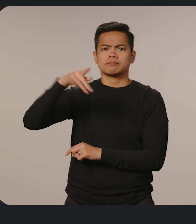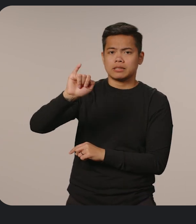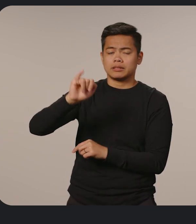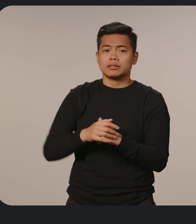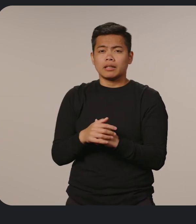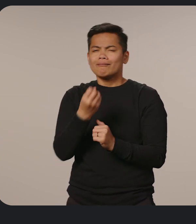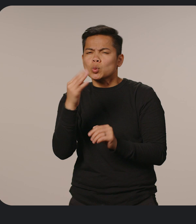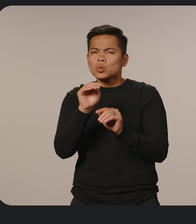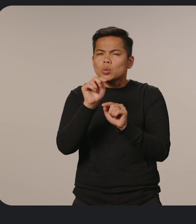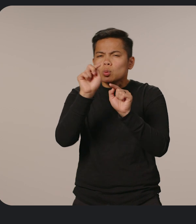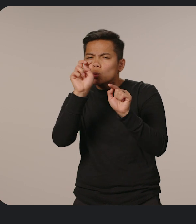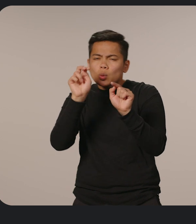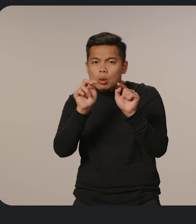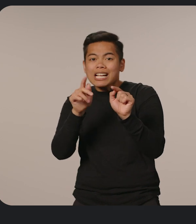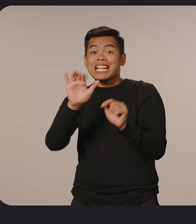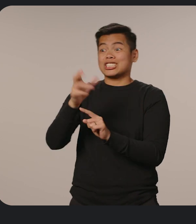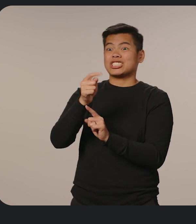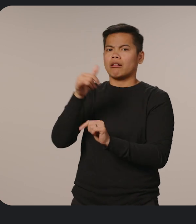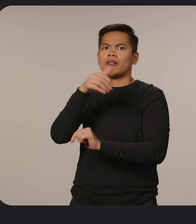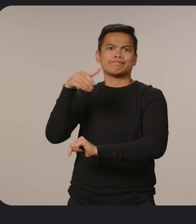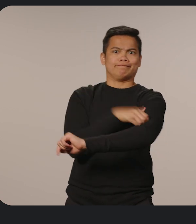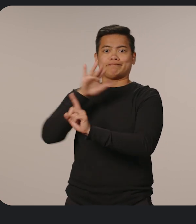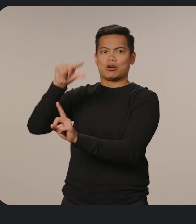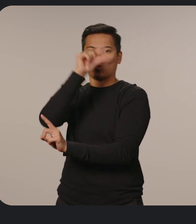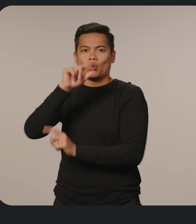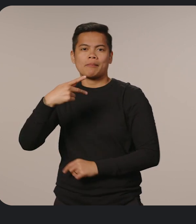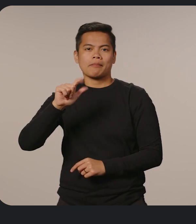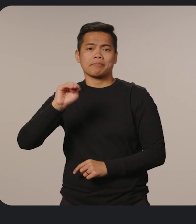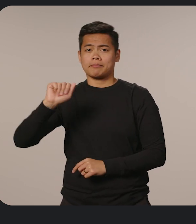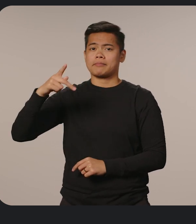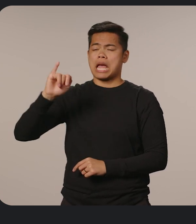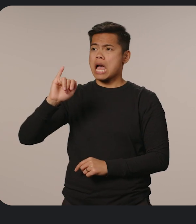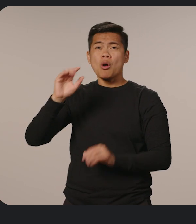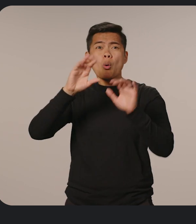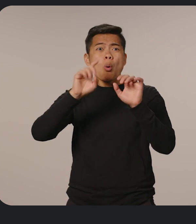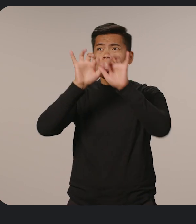steps we set up our own chatbot powered by Google's Palm API with zero lines of